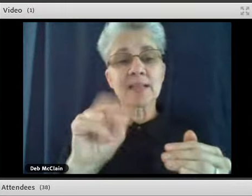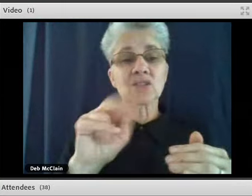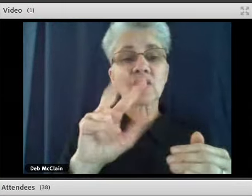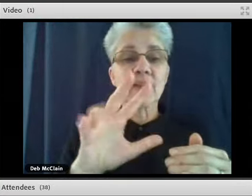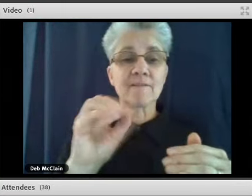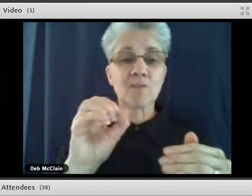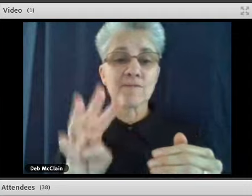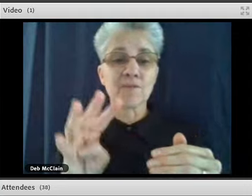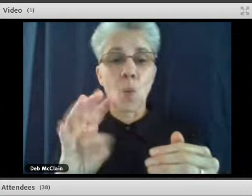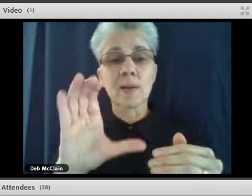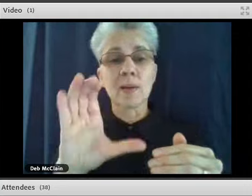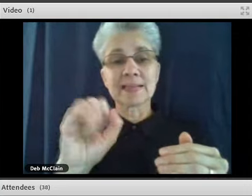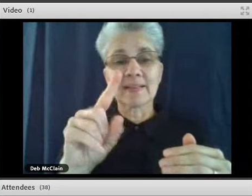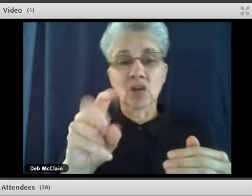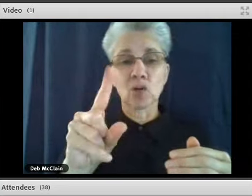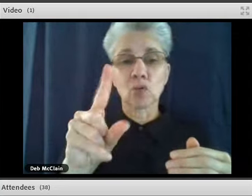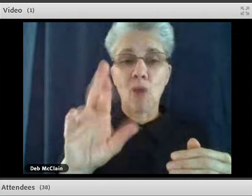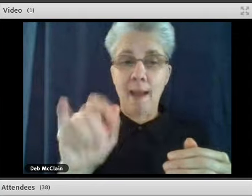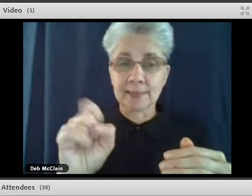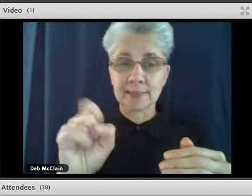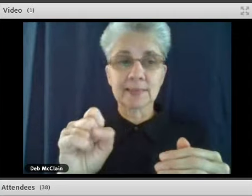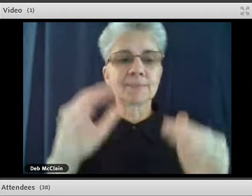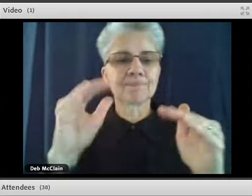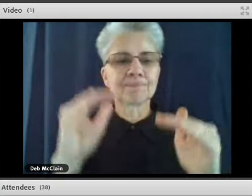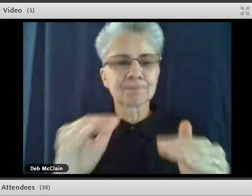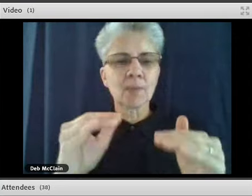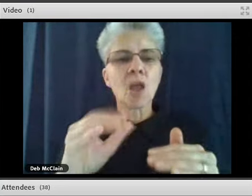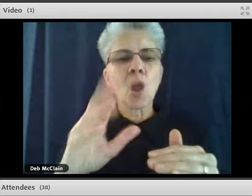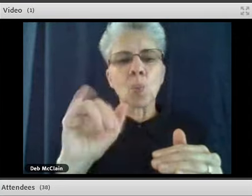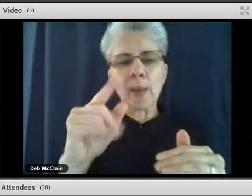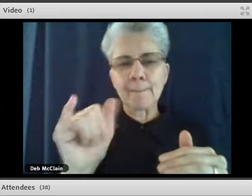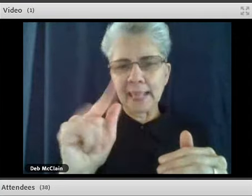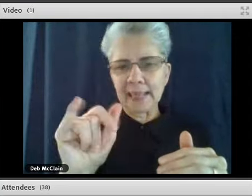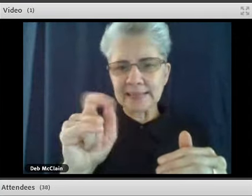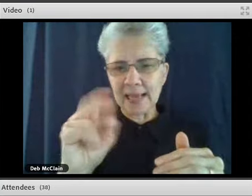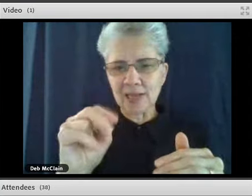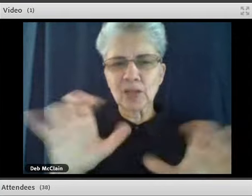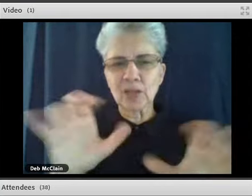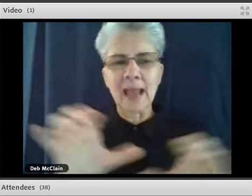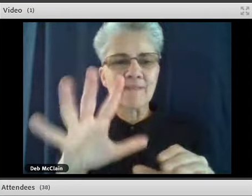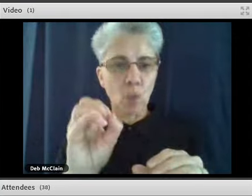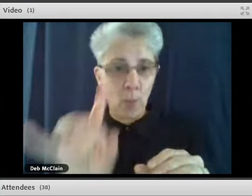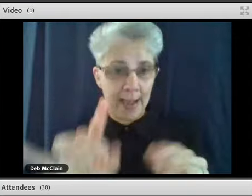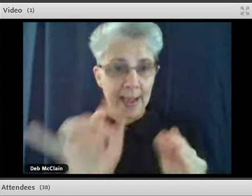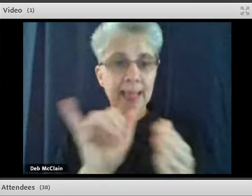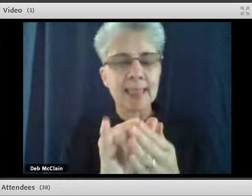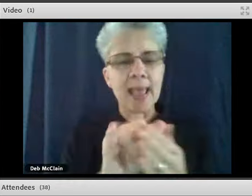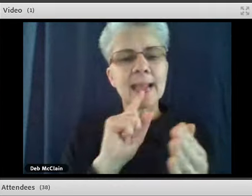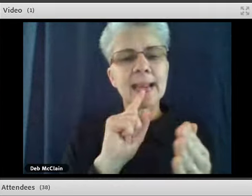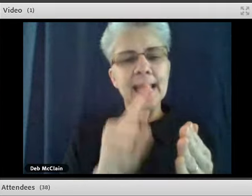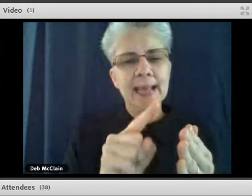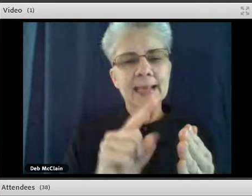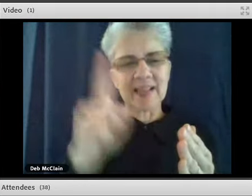which is a civil rights law, the Rehabilitation Act. There's 508, which is the federal government